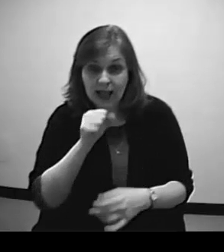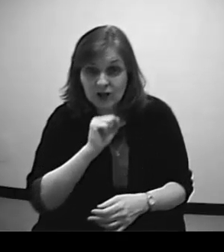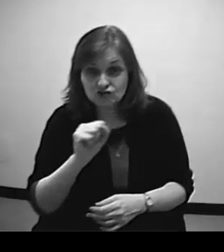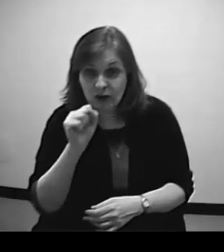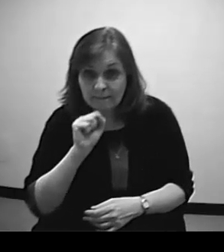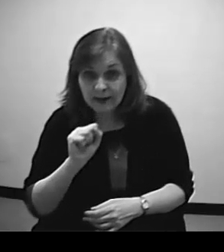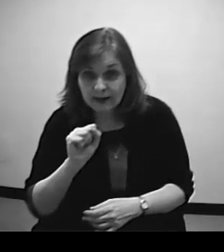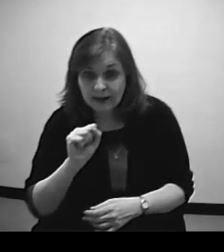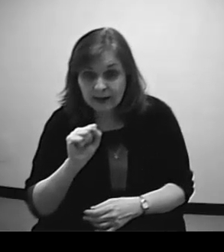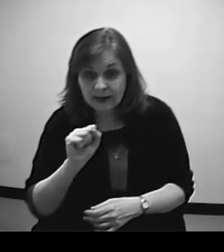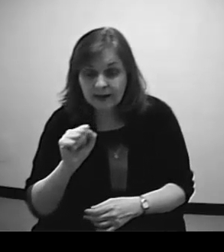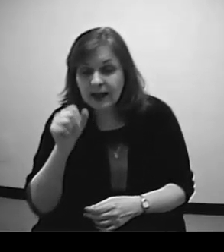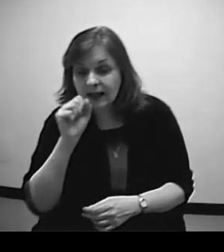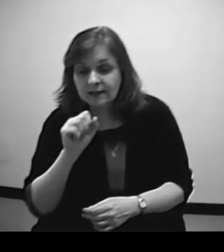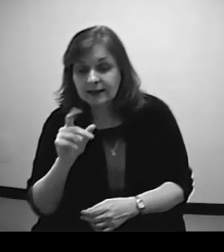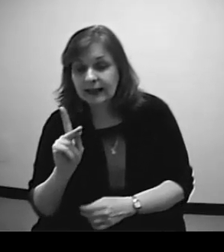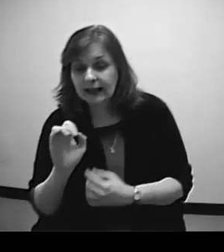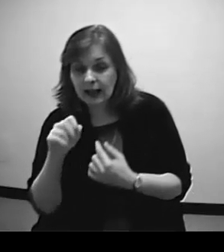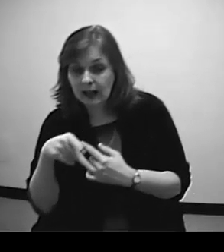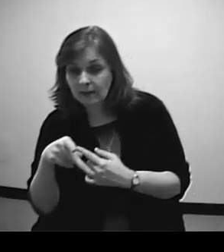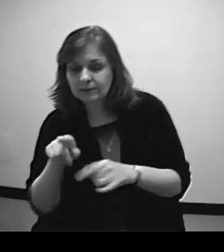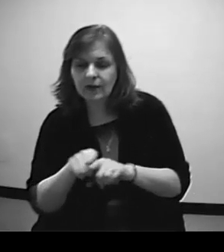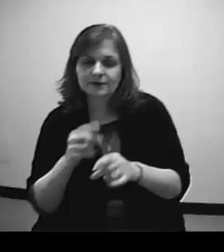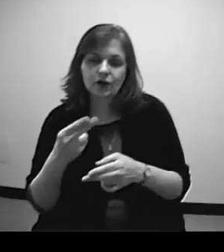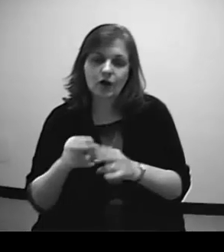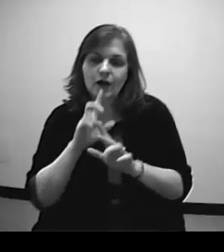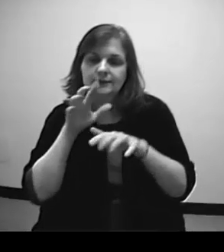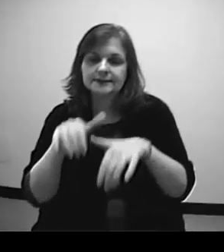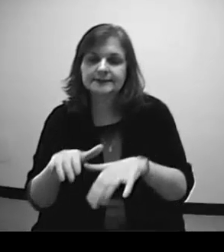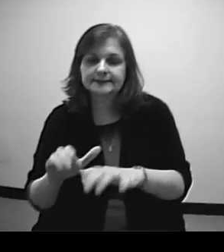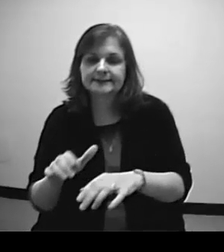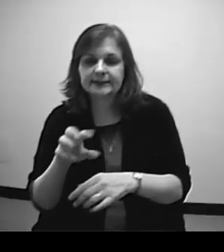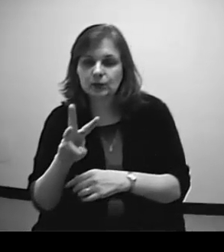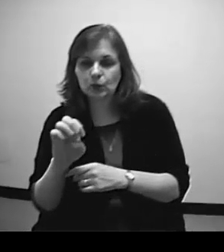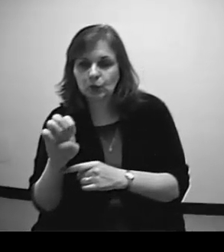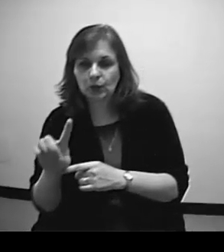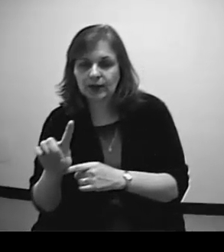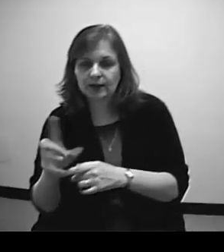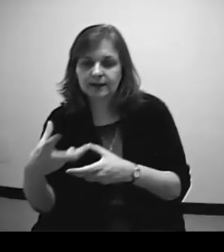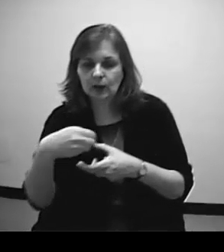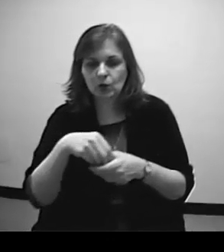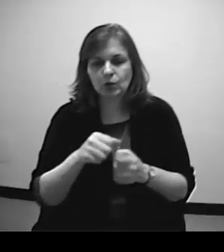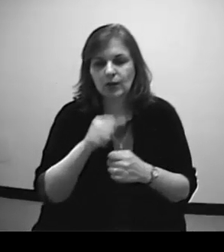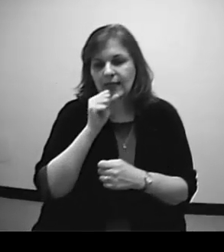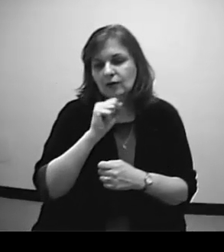for those of you that like ice cream kelp or seaweed is an often an additive to make your